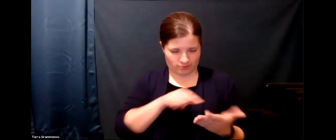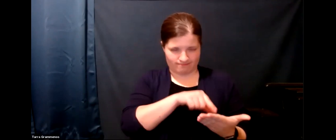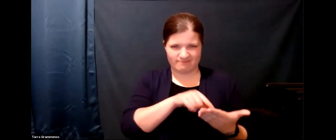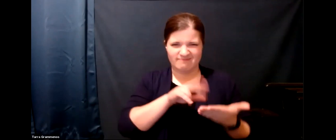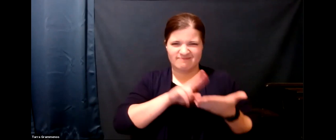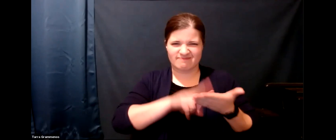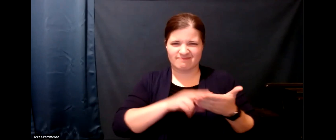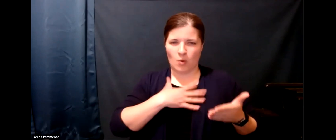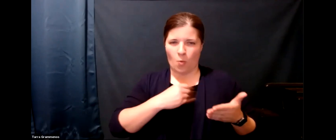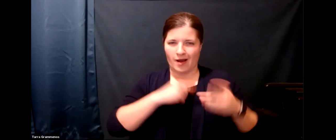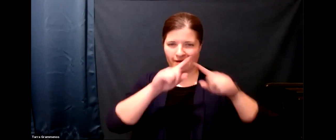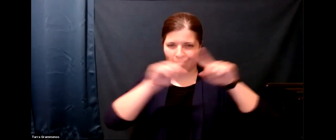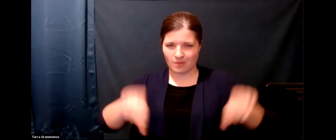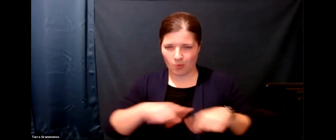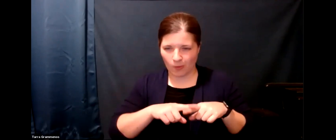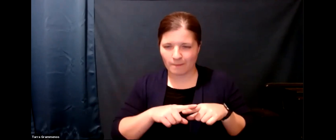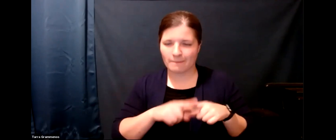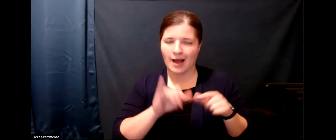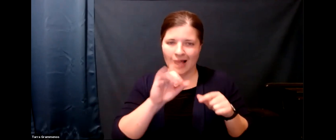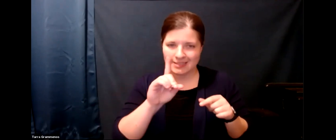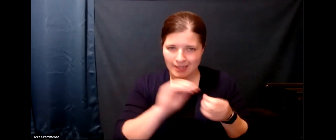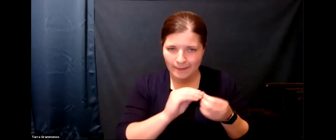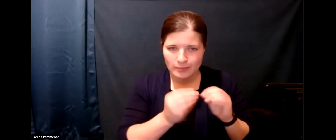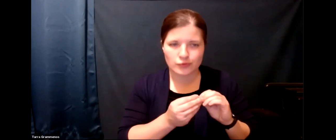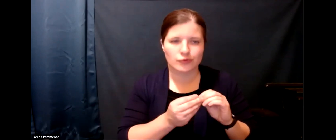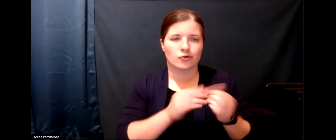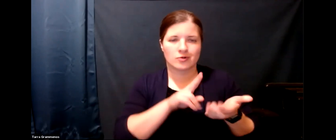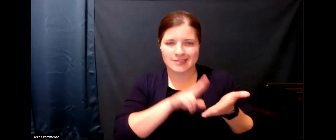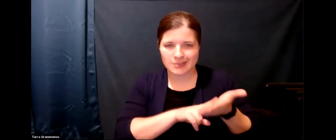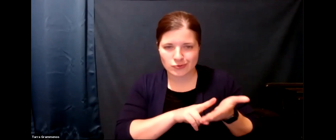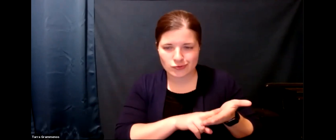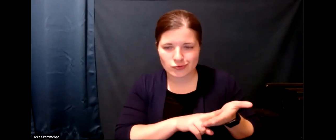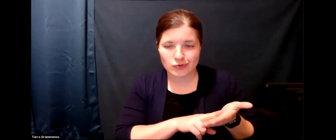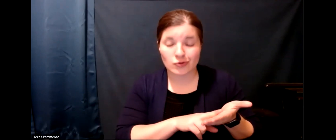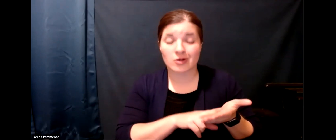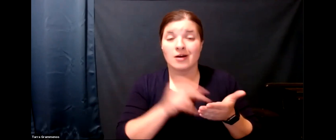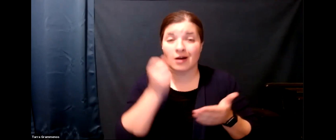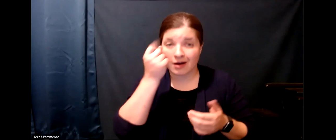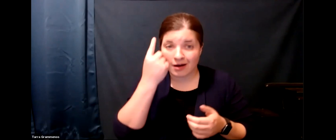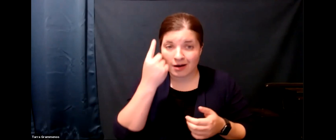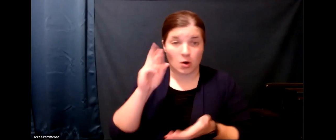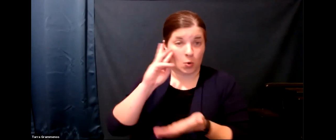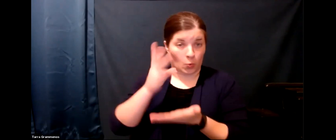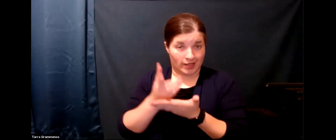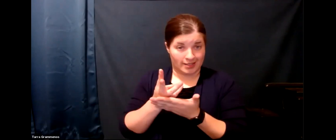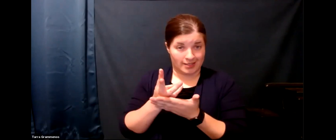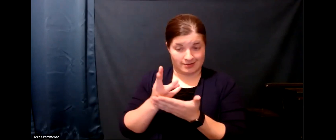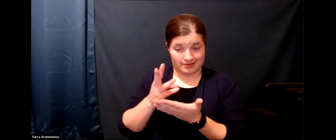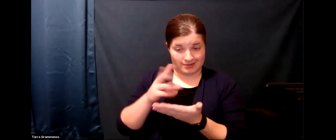So their I.D. number, their signature. But then the witness section also includes that they